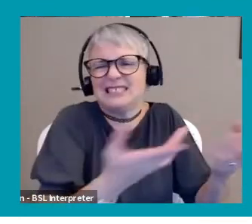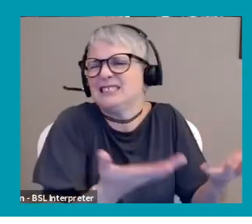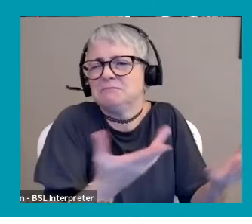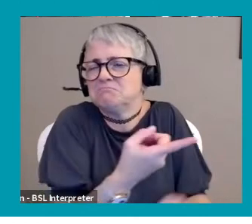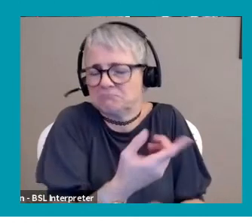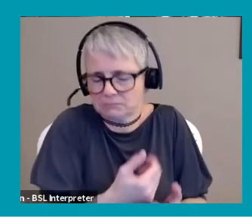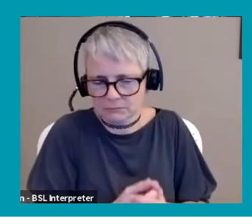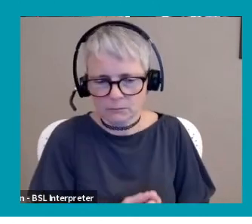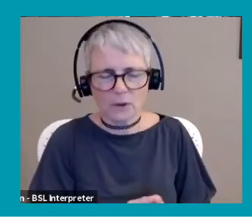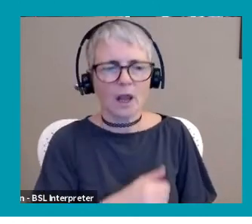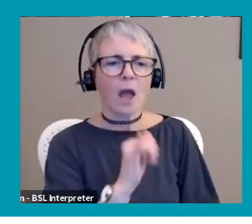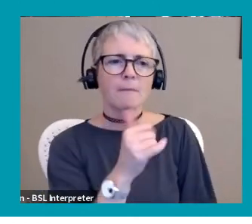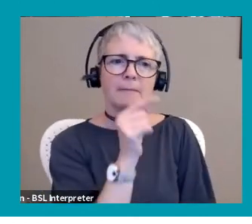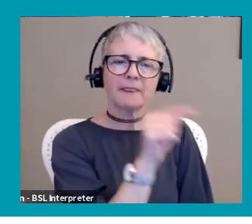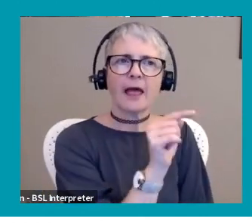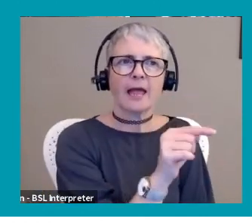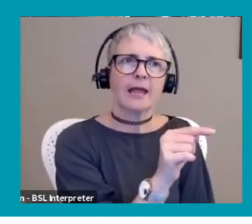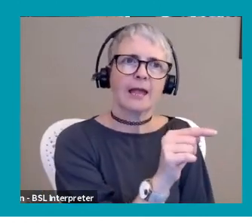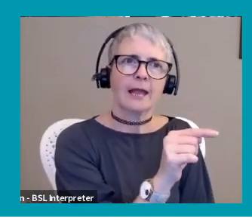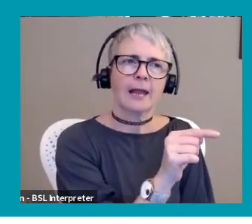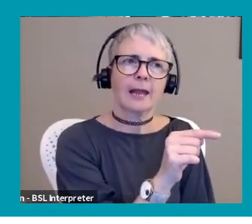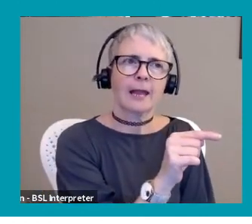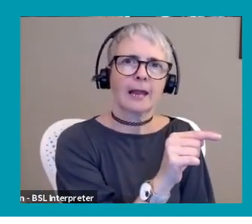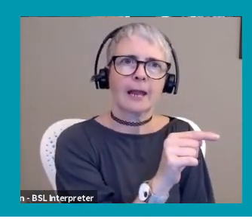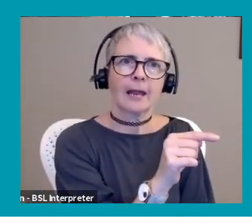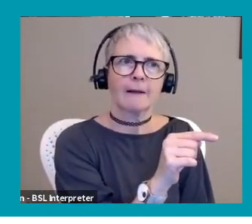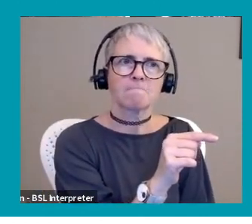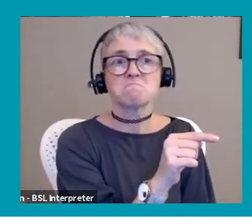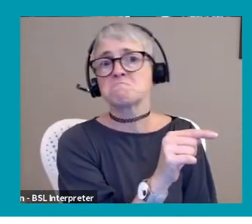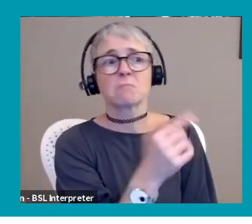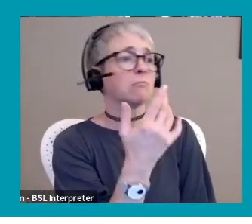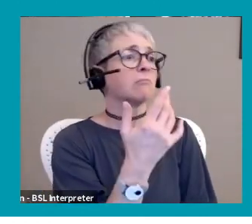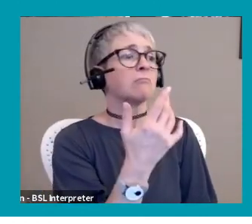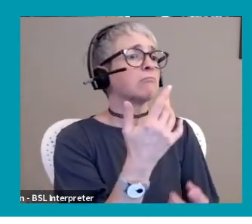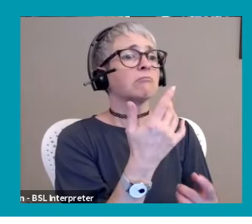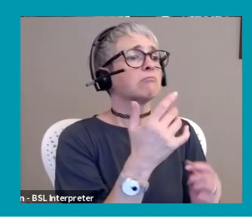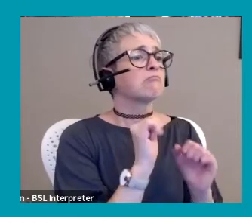They might have a particular project they want do work on or with.